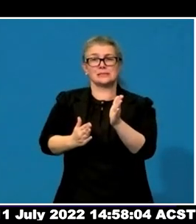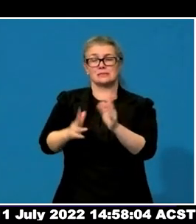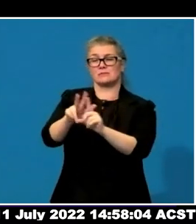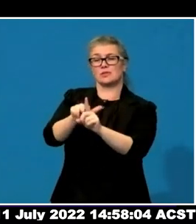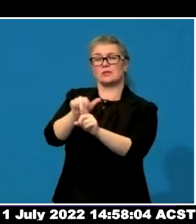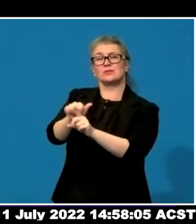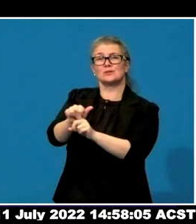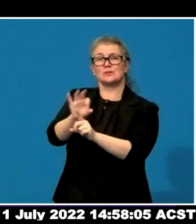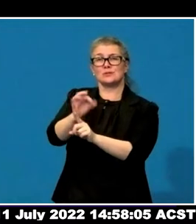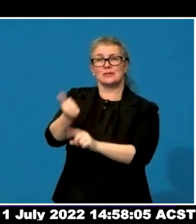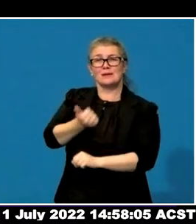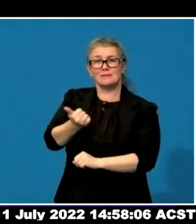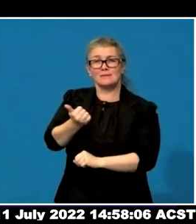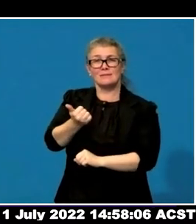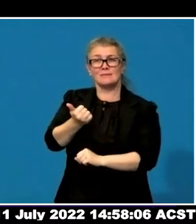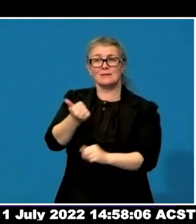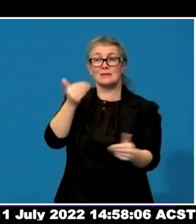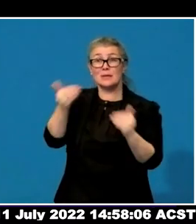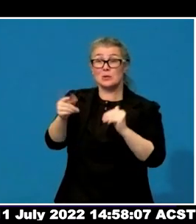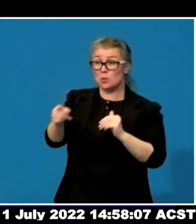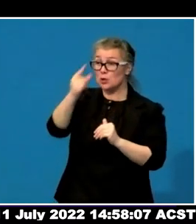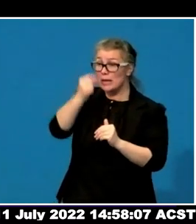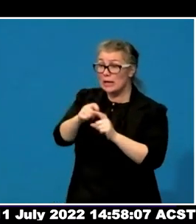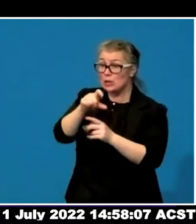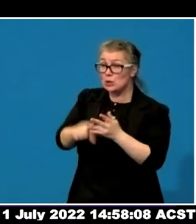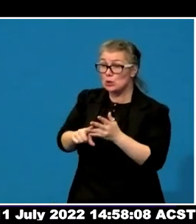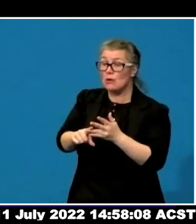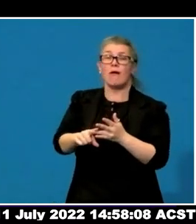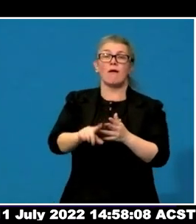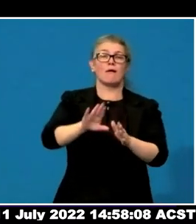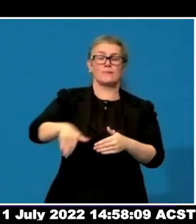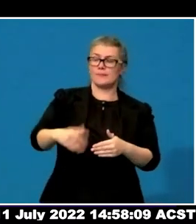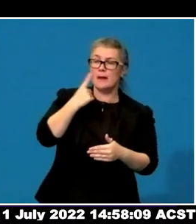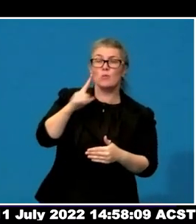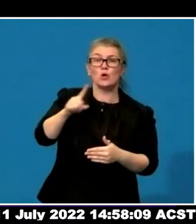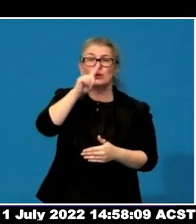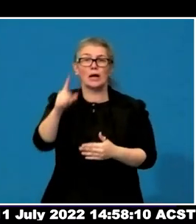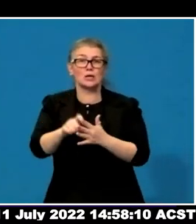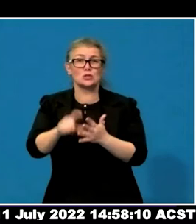looking at what the person can do and wants to do and being able to come from a strengths-based approach.